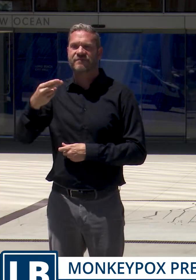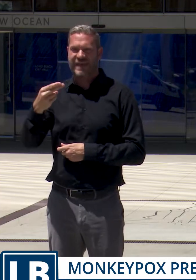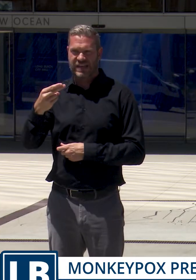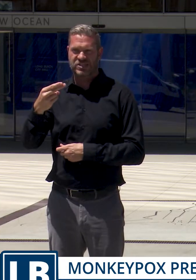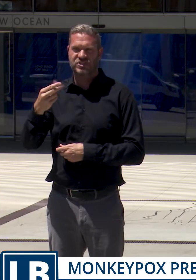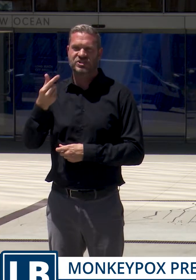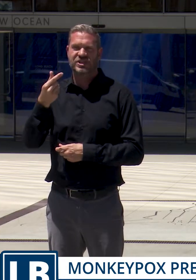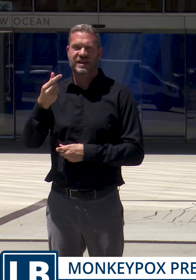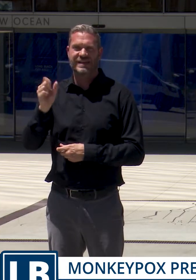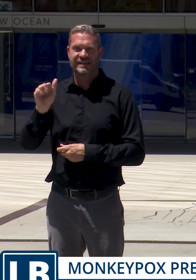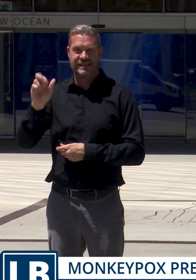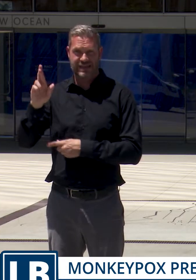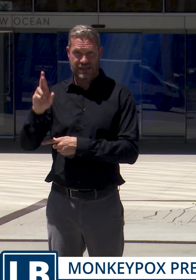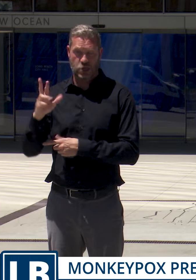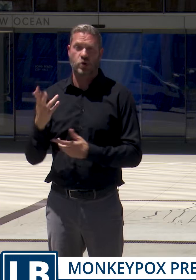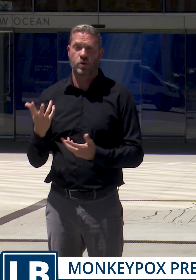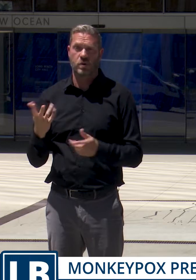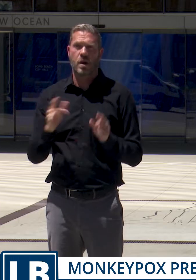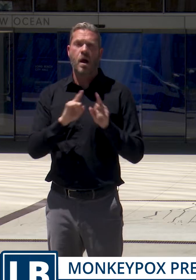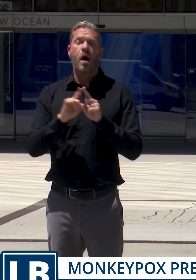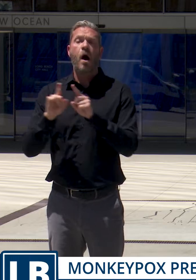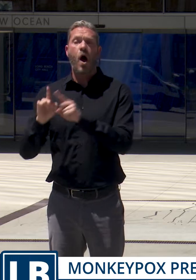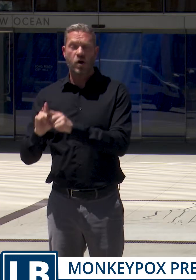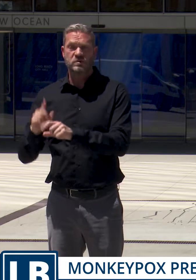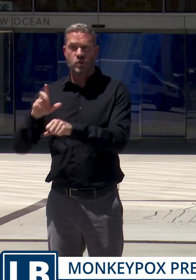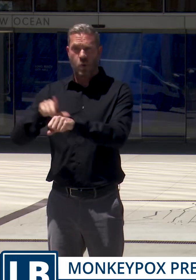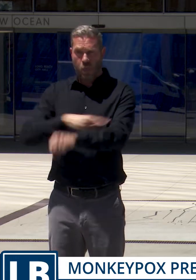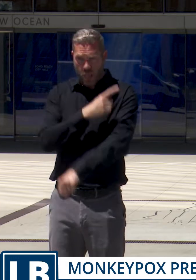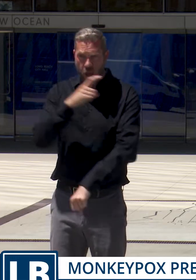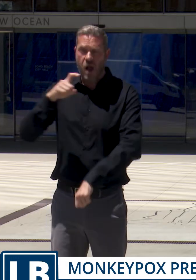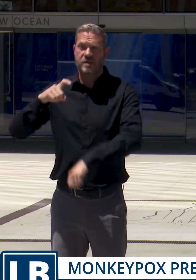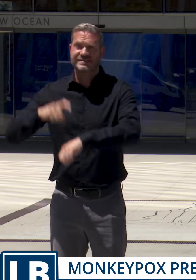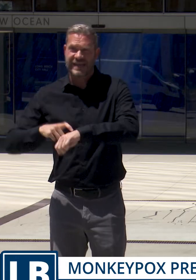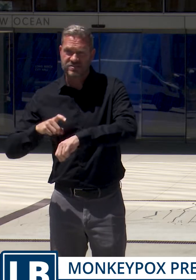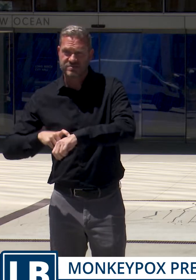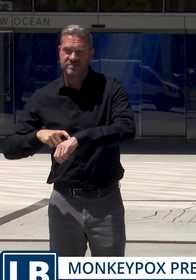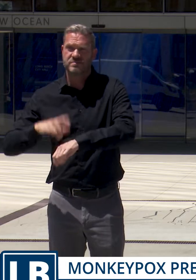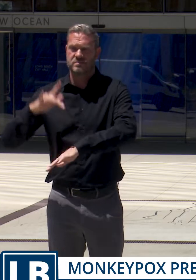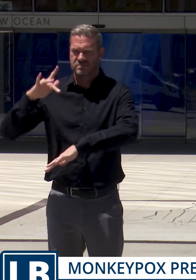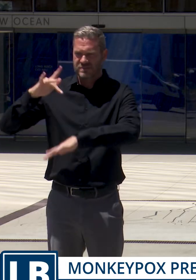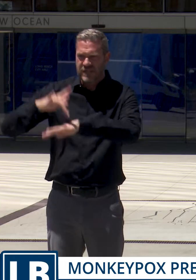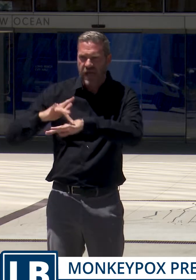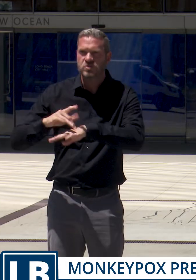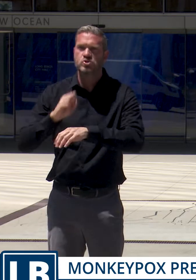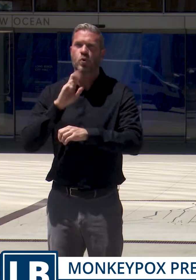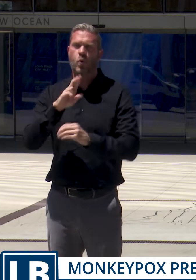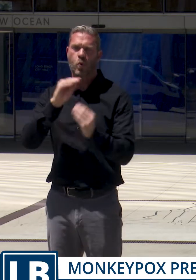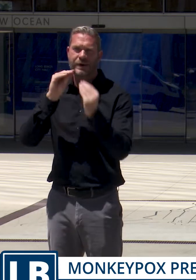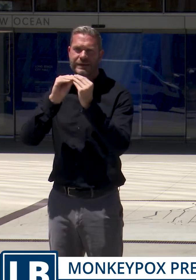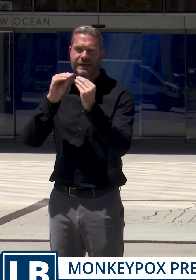open mouth kissing it can take anywhere from five to twenty one days to develop symptoms